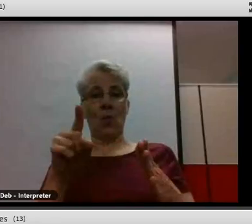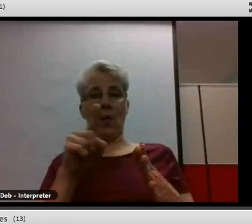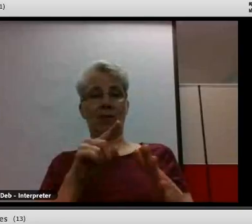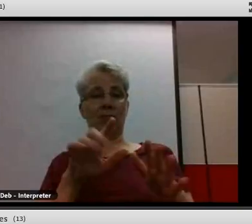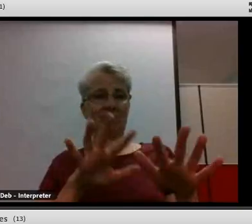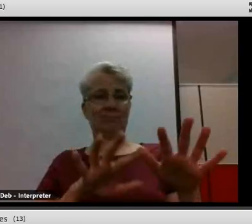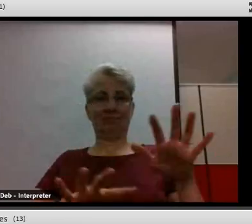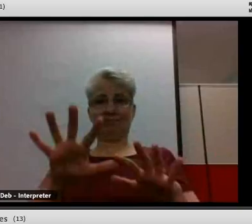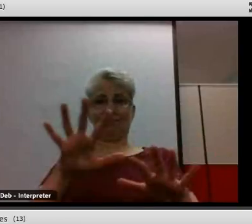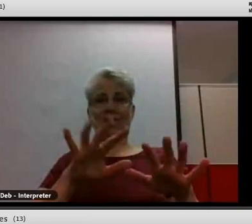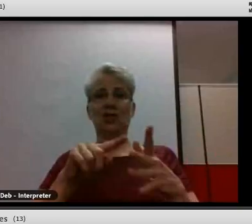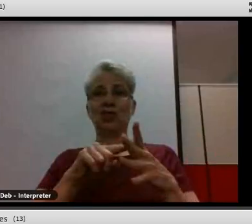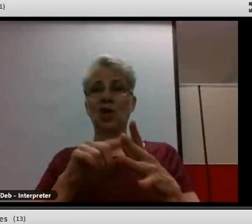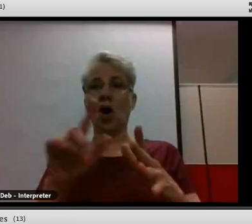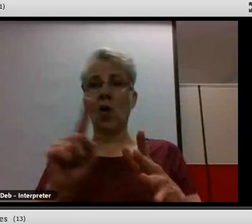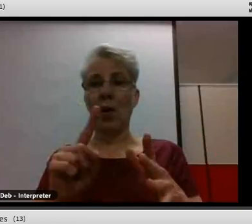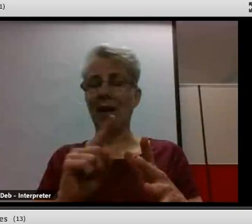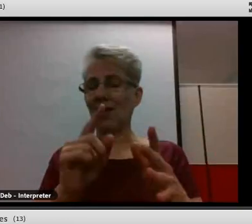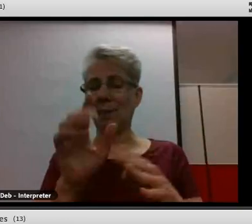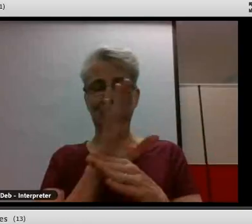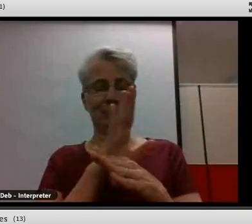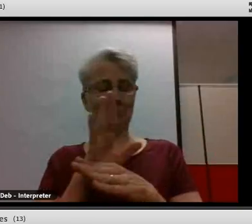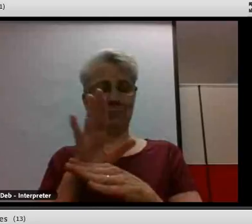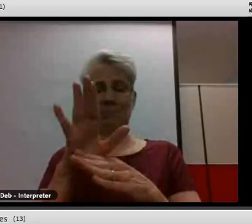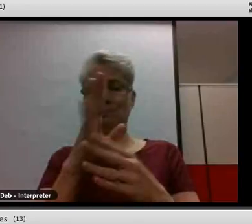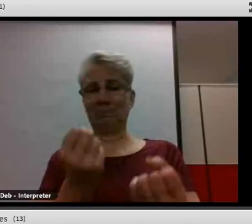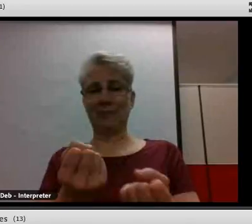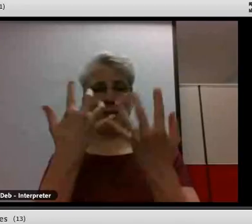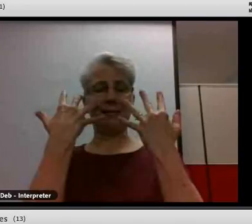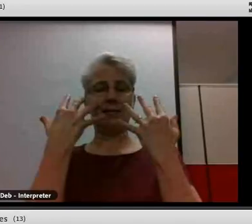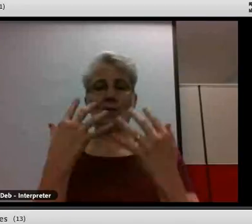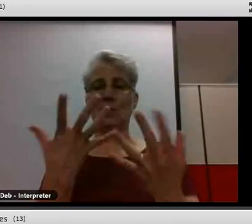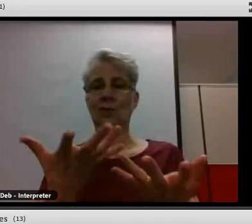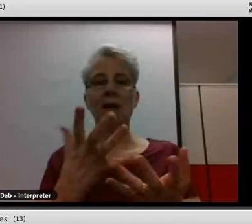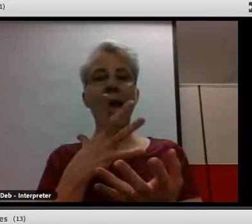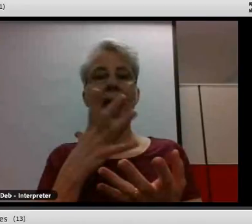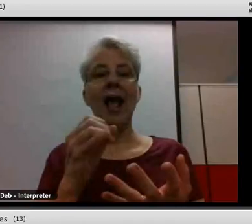he said it, that's a quote. That's something that you guys can use.